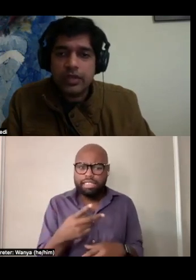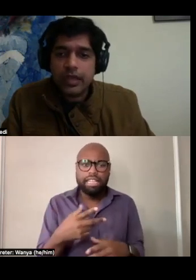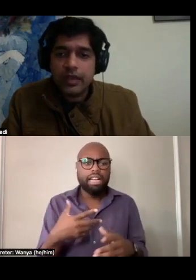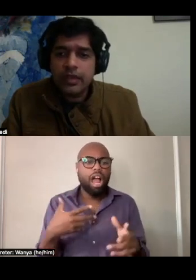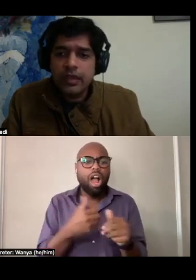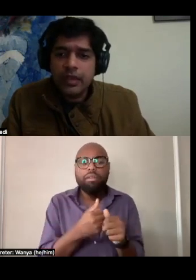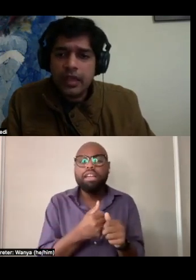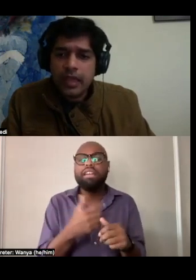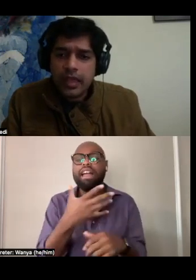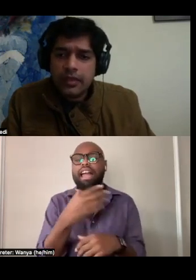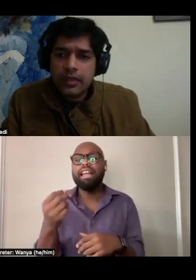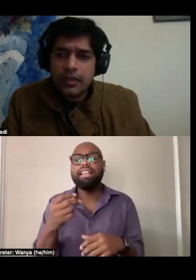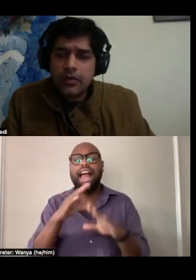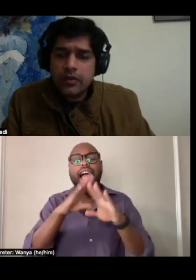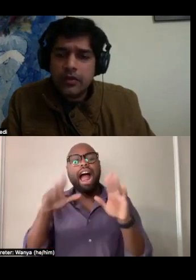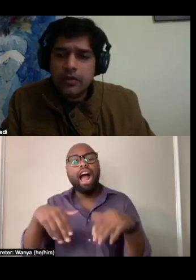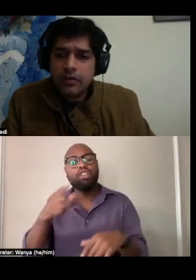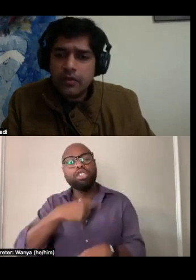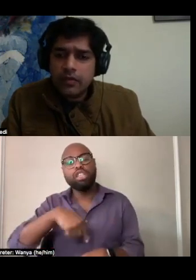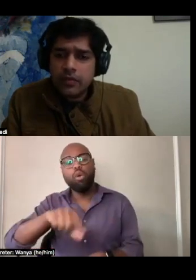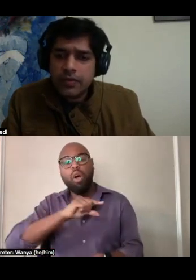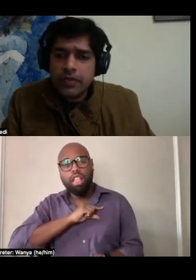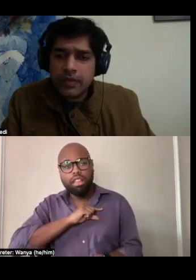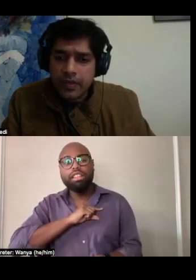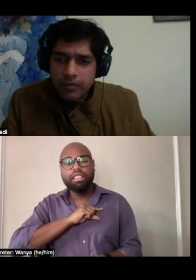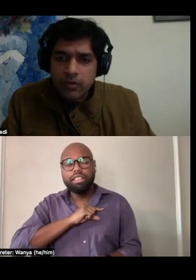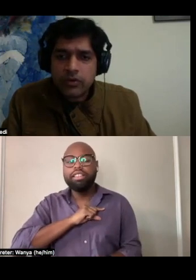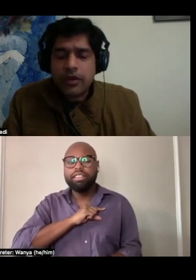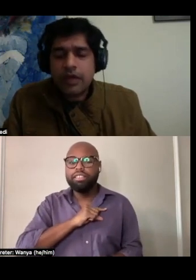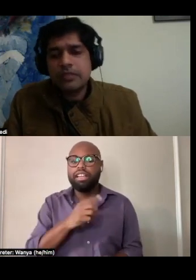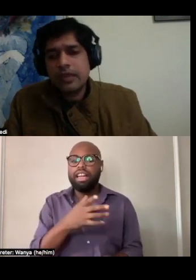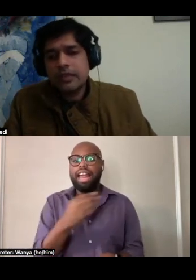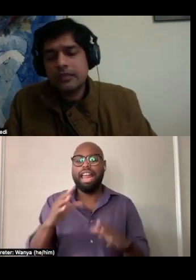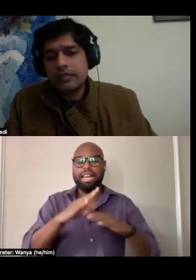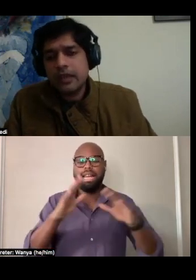and neighborhood crime status.